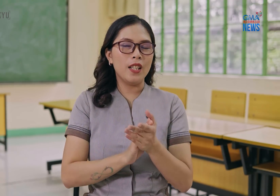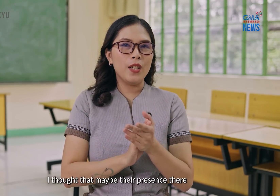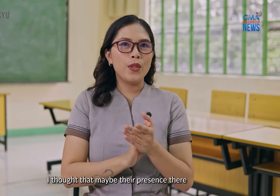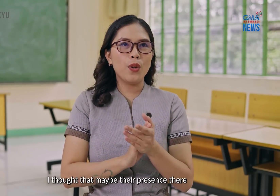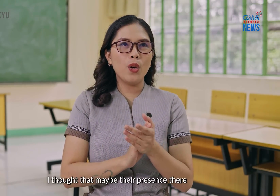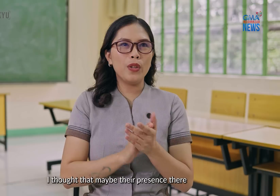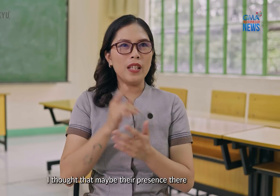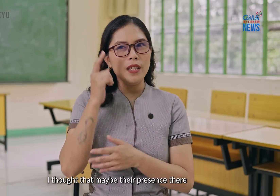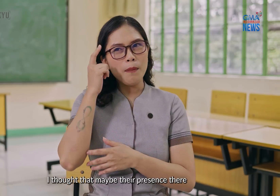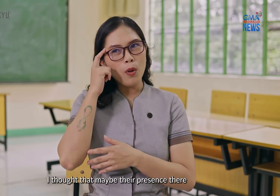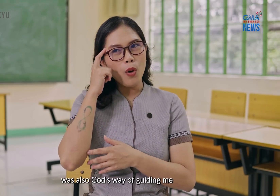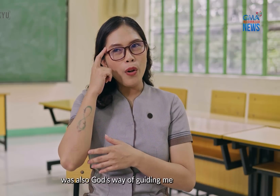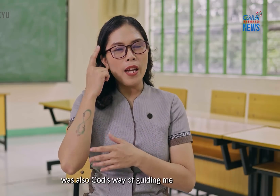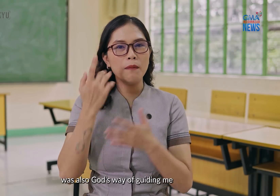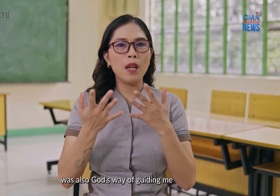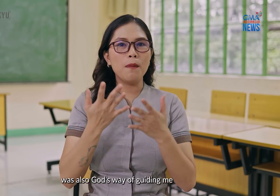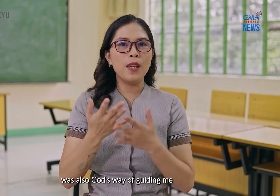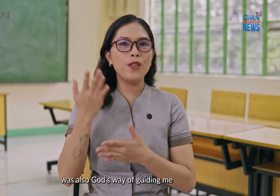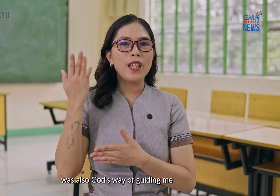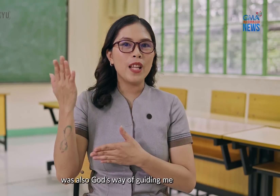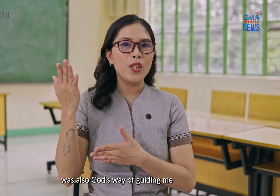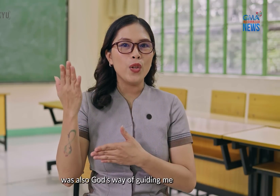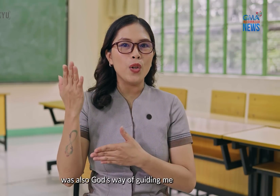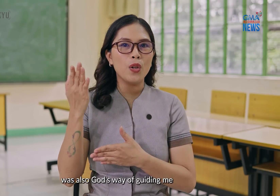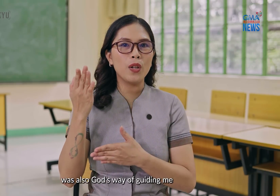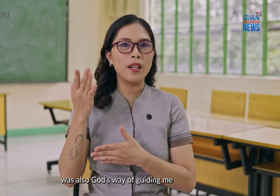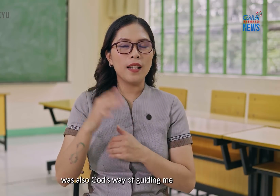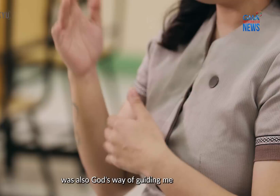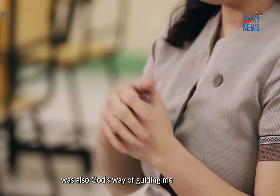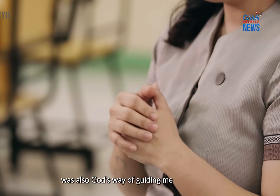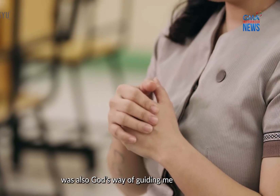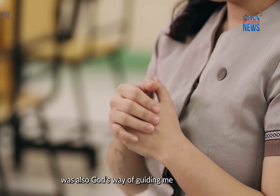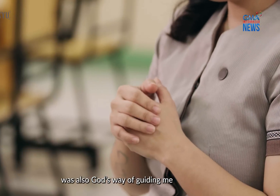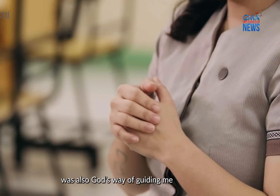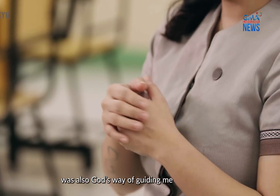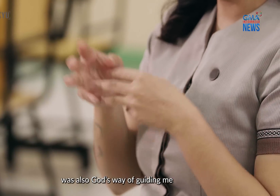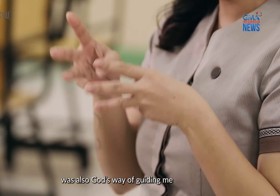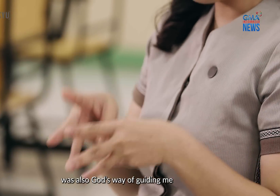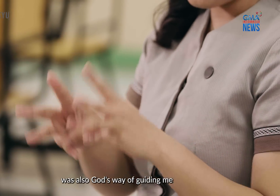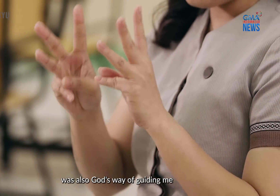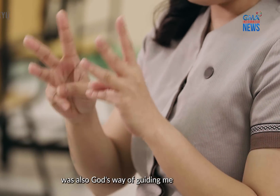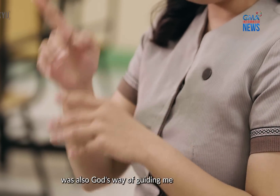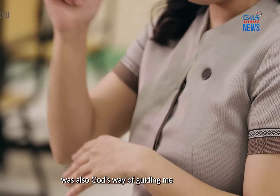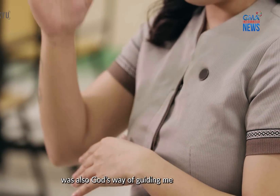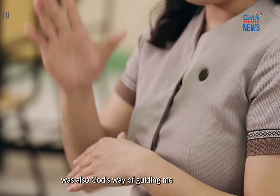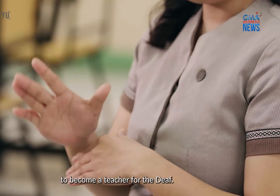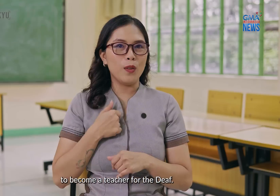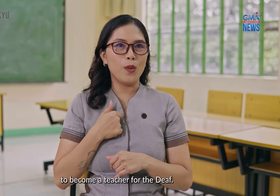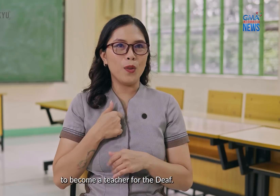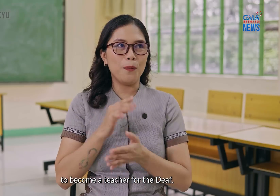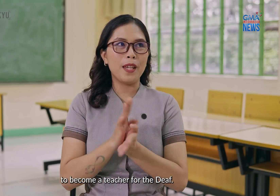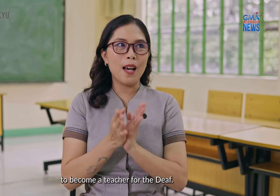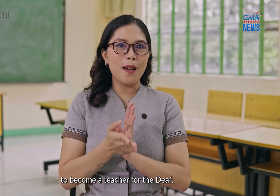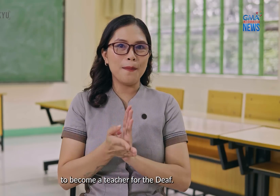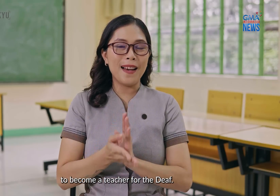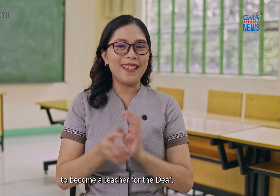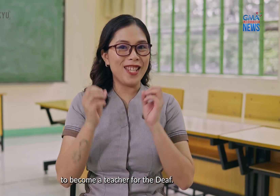At our church where I teach for Sunday school, we also have Deaf individuals.